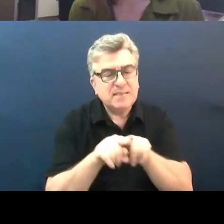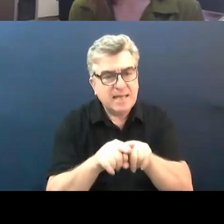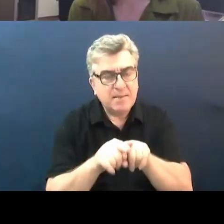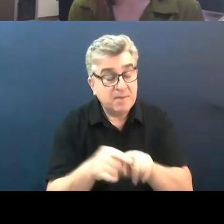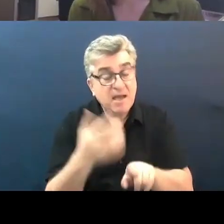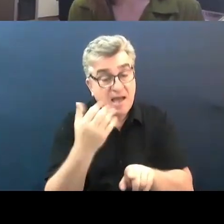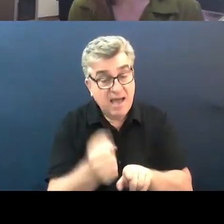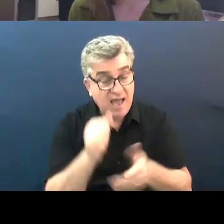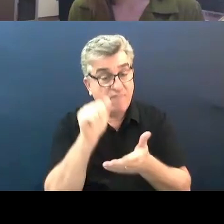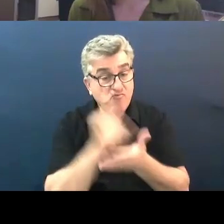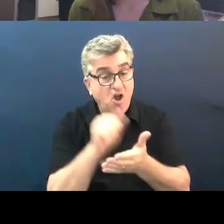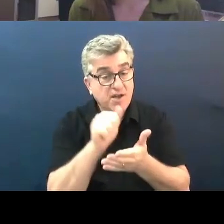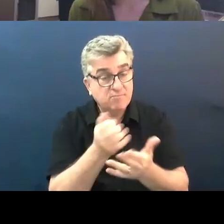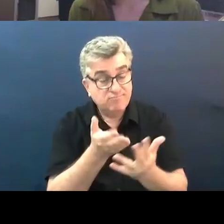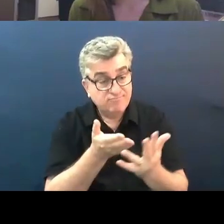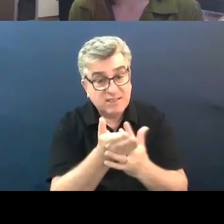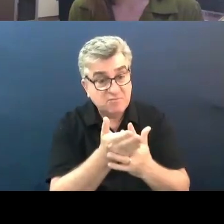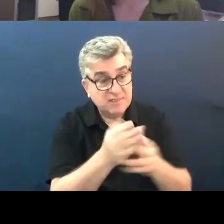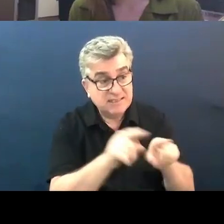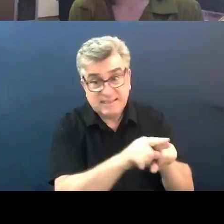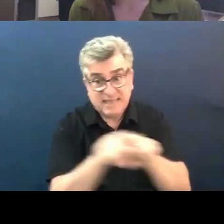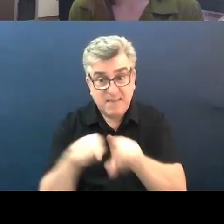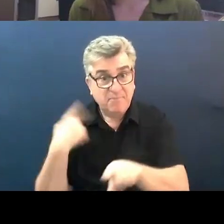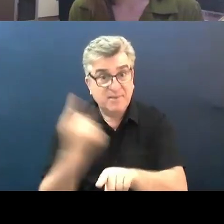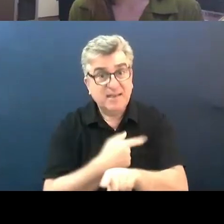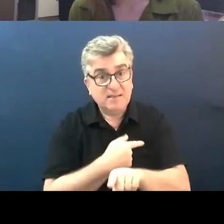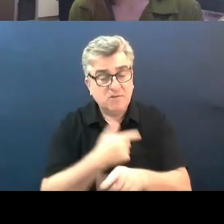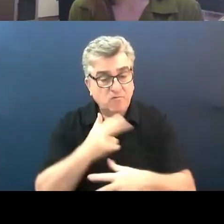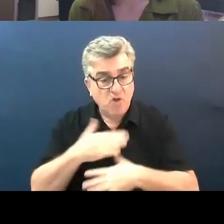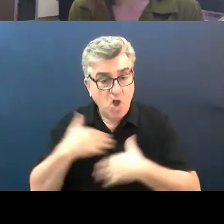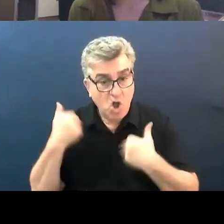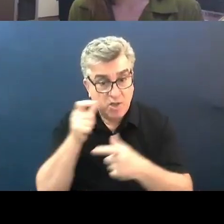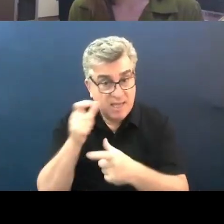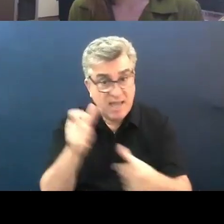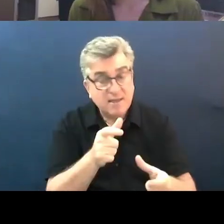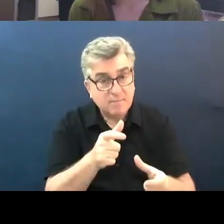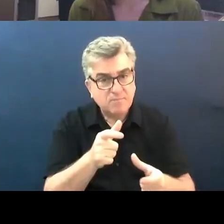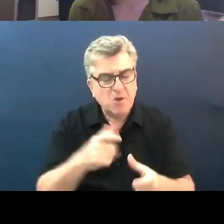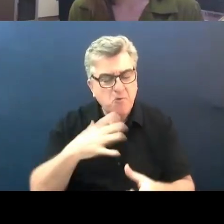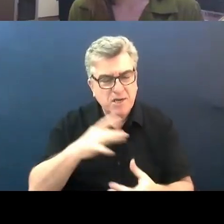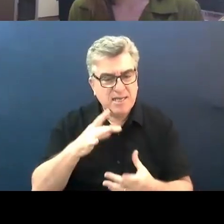I think for me, valuing comes to the societal shift that we need to understand